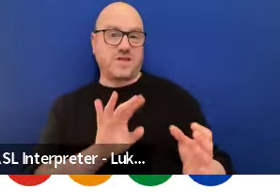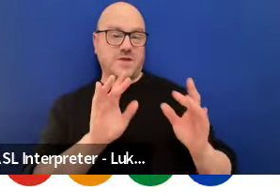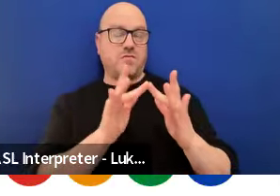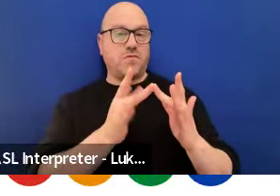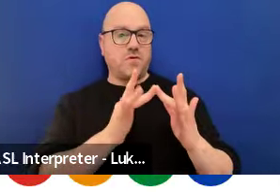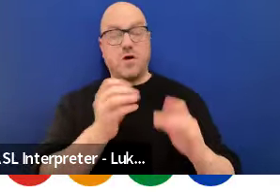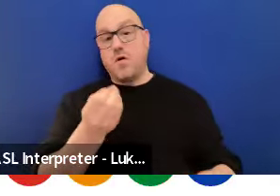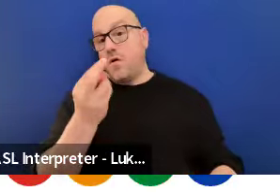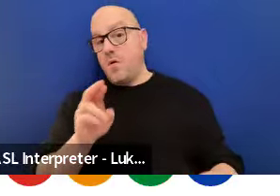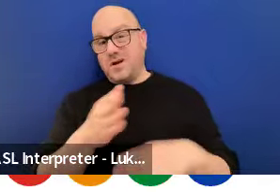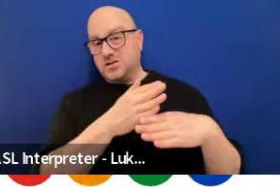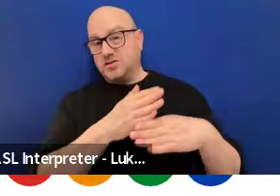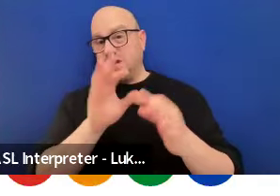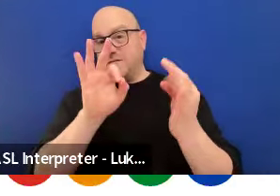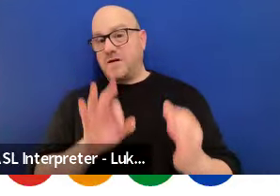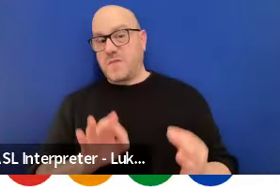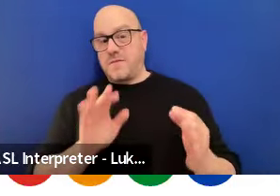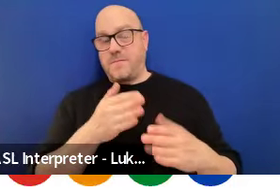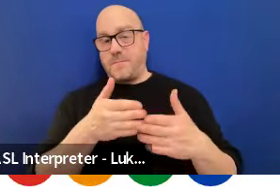IN ALL YOUR FEEDBACK IF YOU DON'T WISH TO ATTEND OR SHARE FEEDBACK